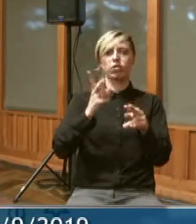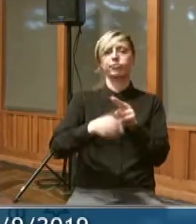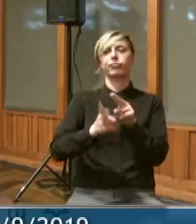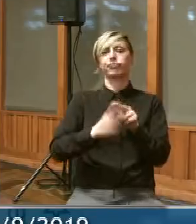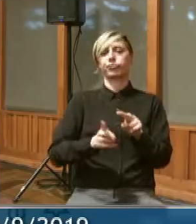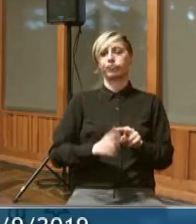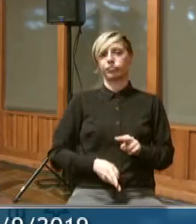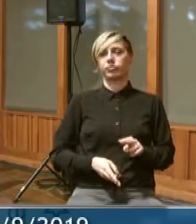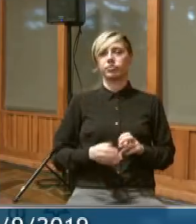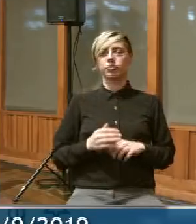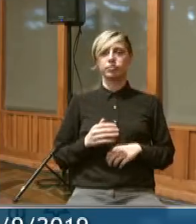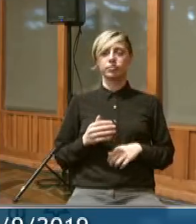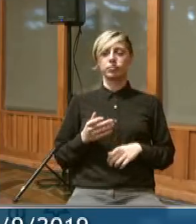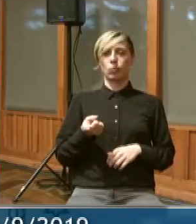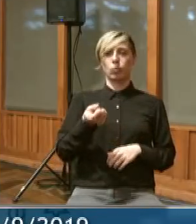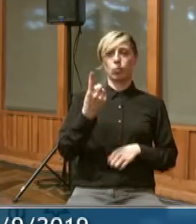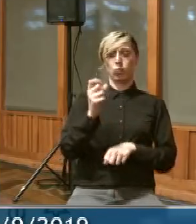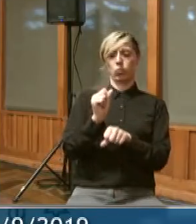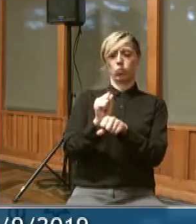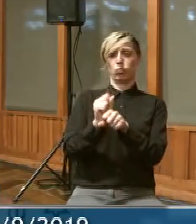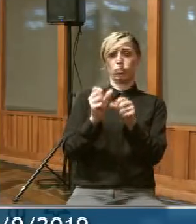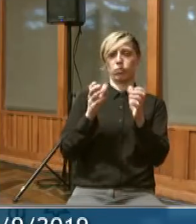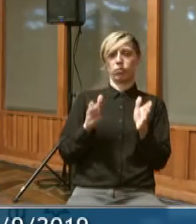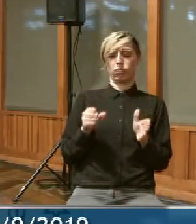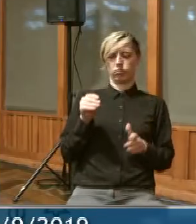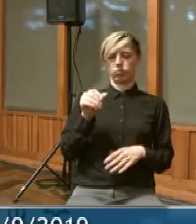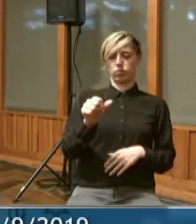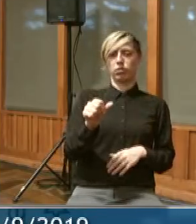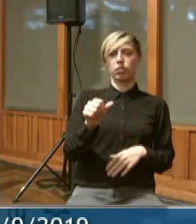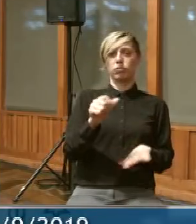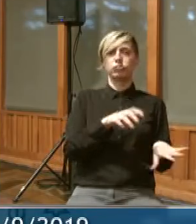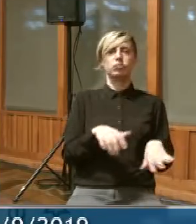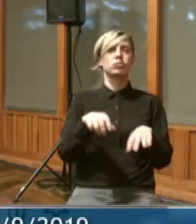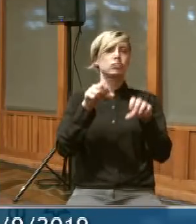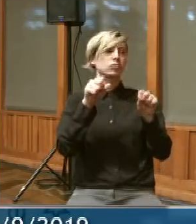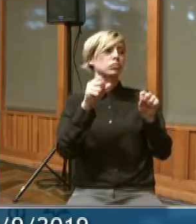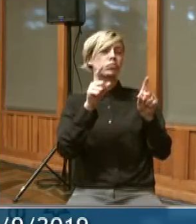IN THE HIKING PROGRAM I'M AFRAID IS IN TROUBLE BECAUSE OF THE